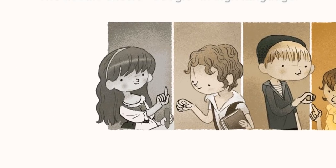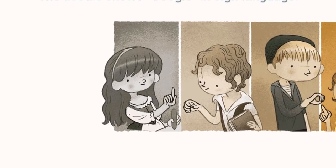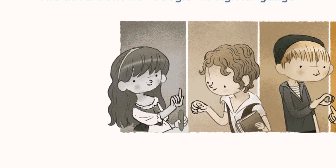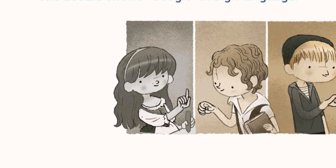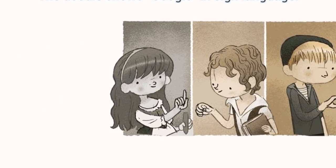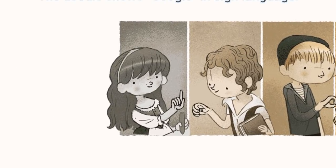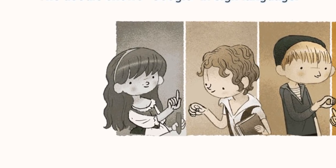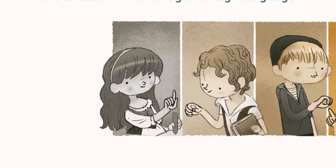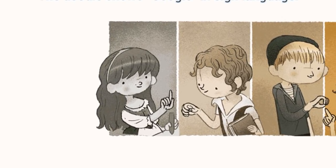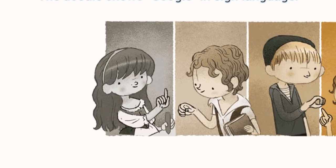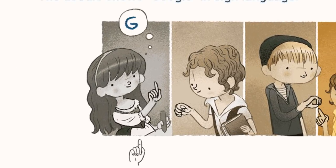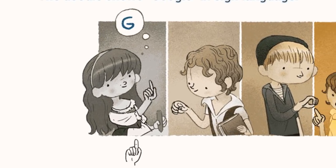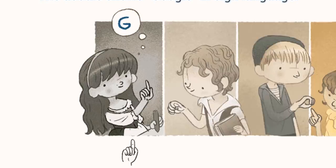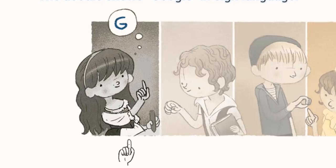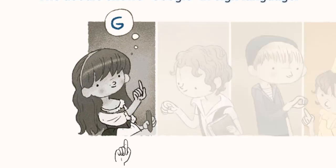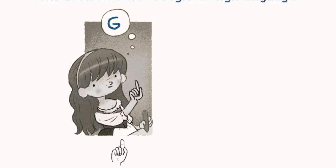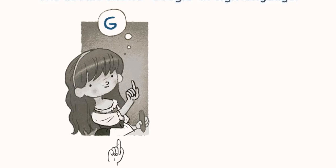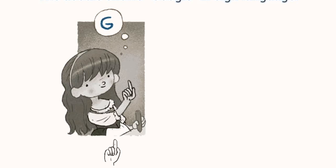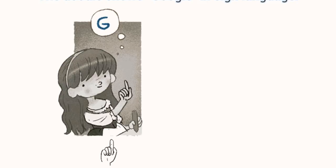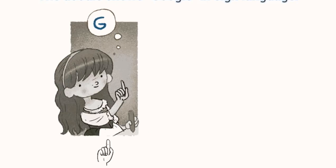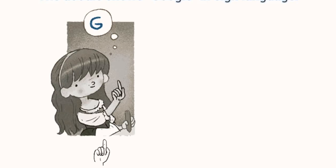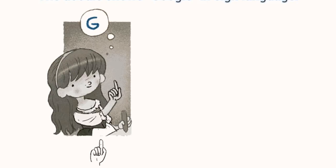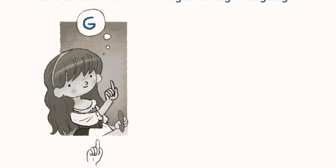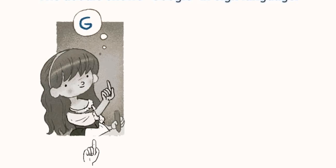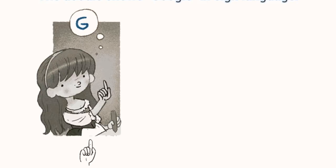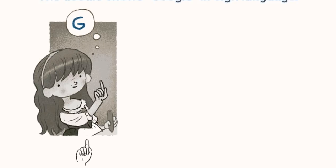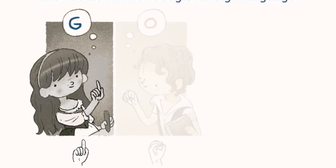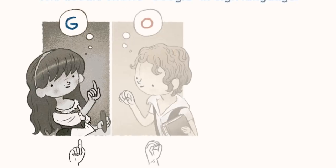The doodle shows “Google” in sign language.